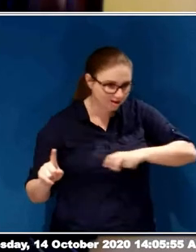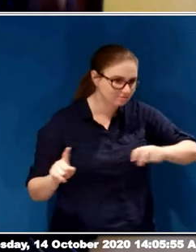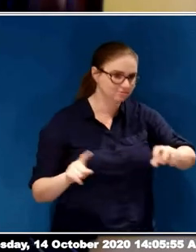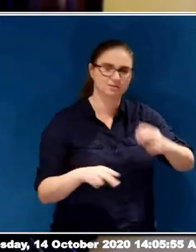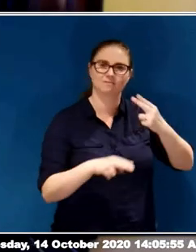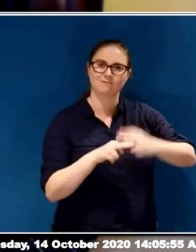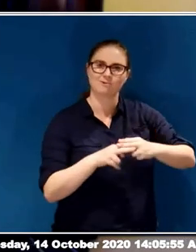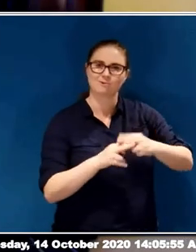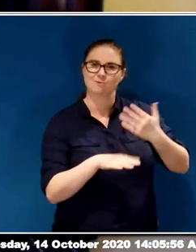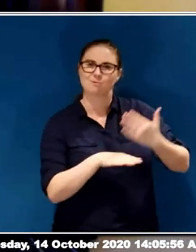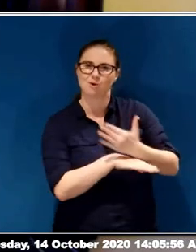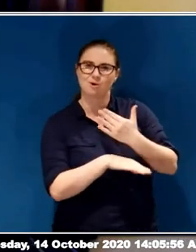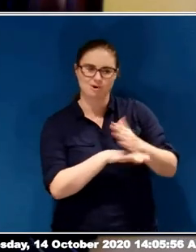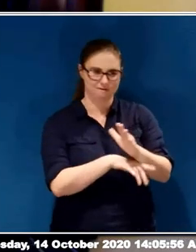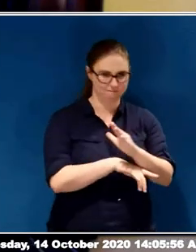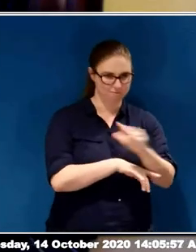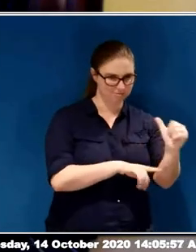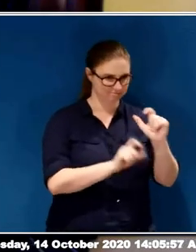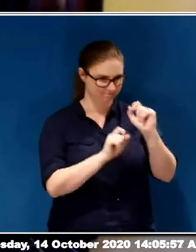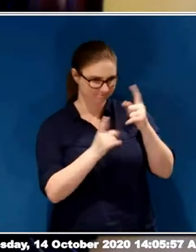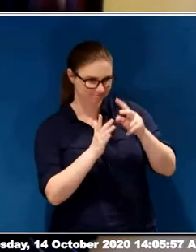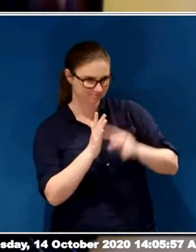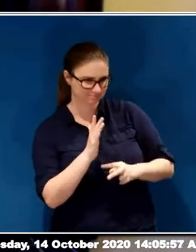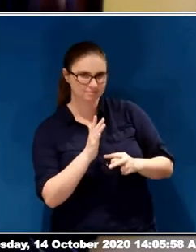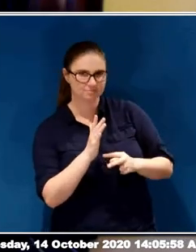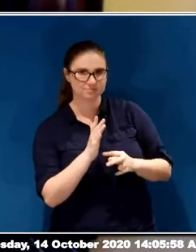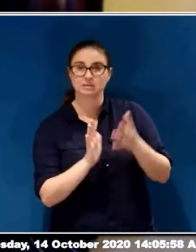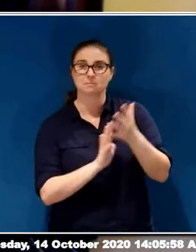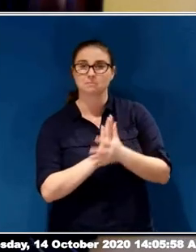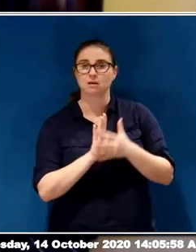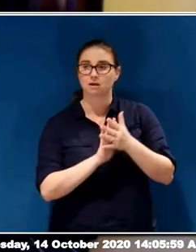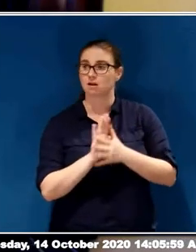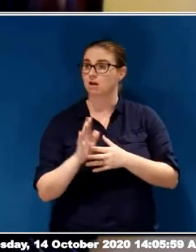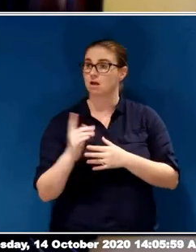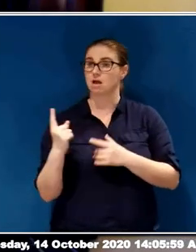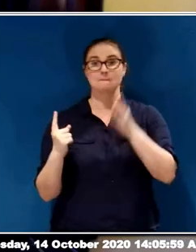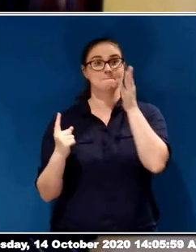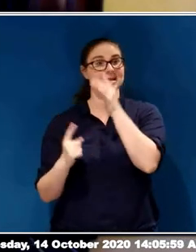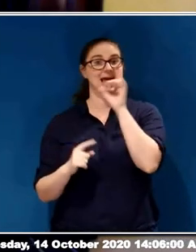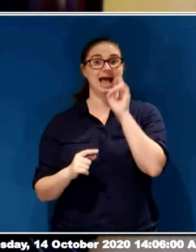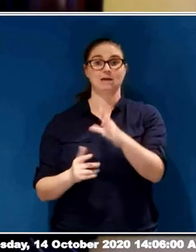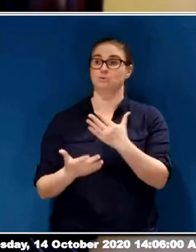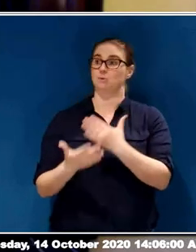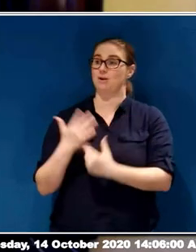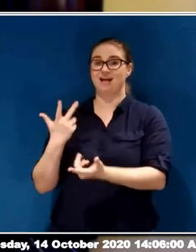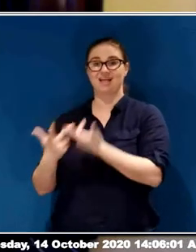what the rest of the class was doing to get targeted education that was just right for them.